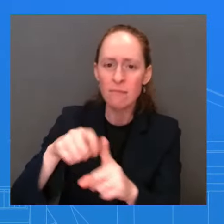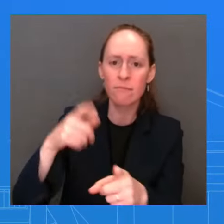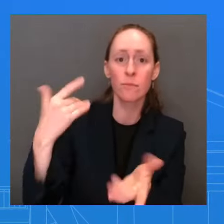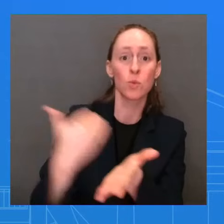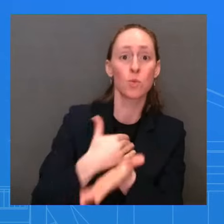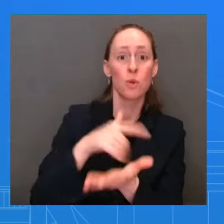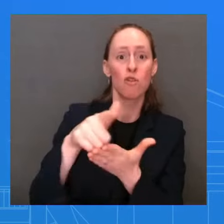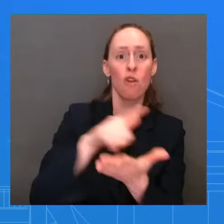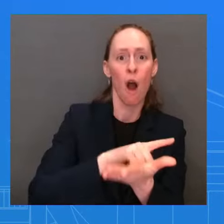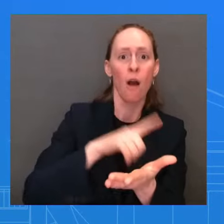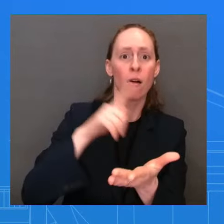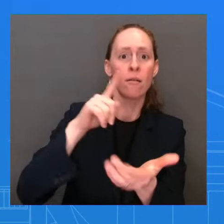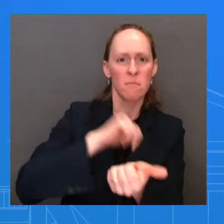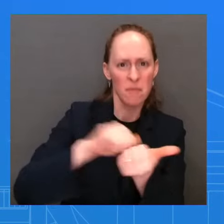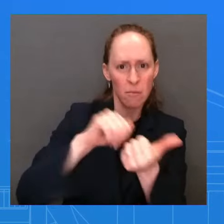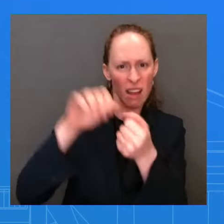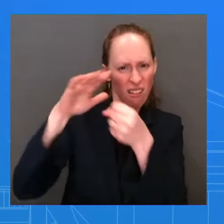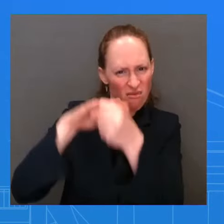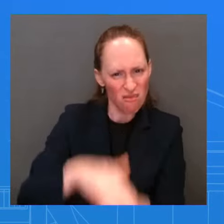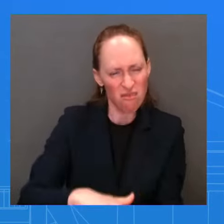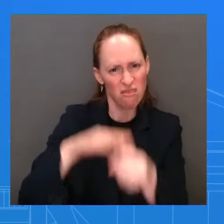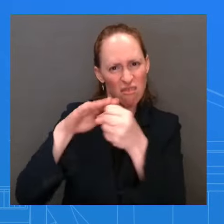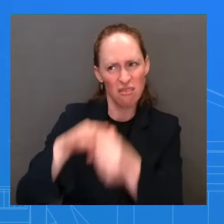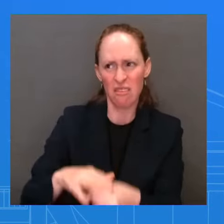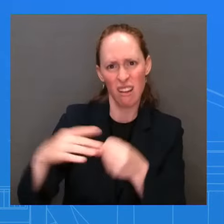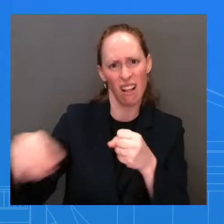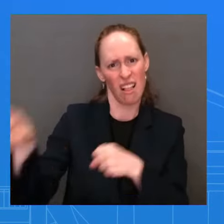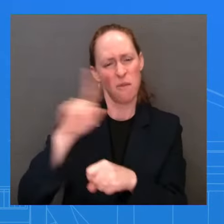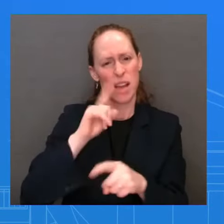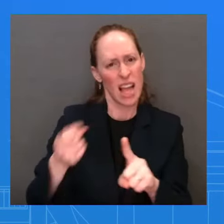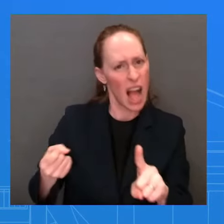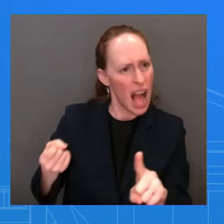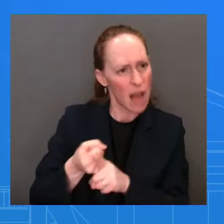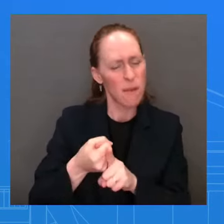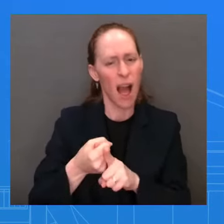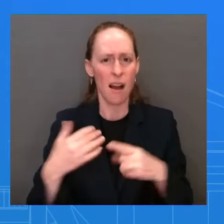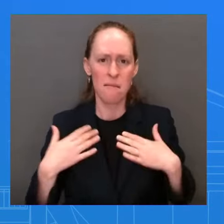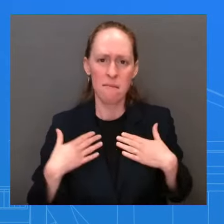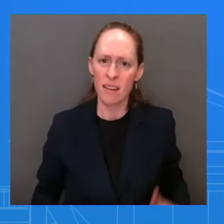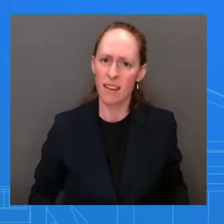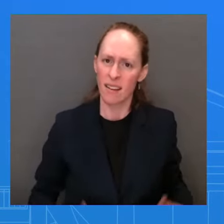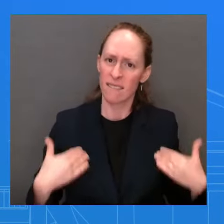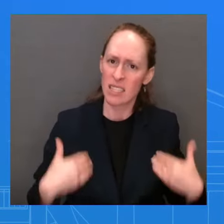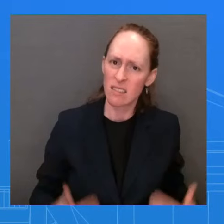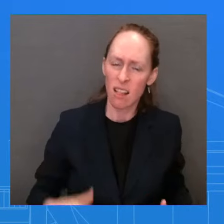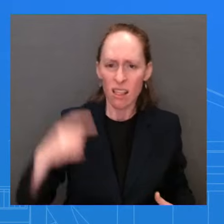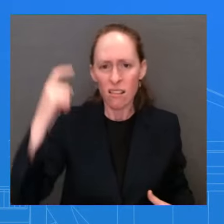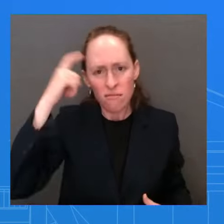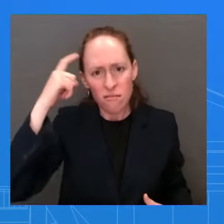mean-spirited attacks by groups and individuals who in trying to deny our humanity